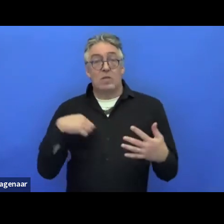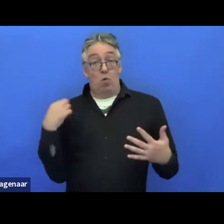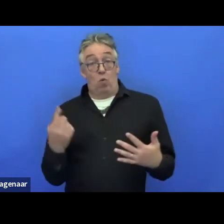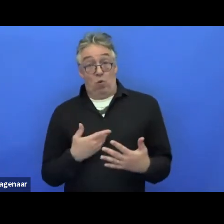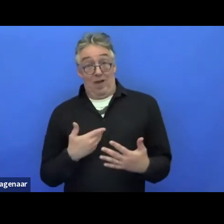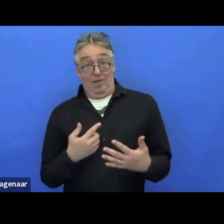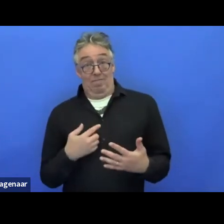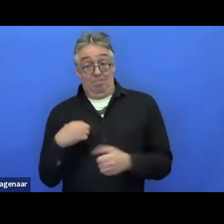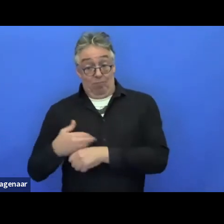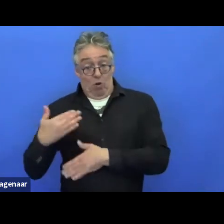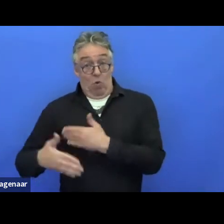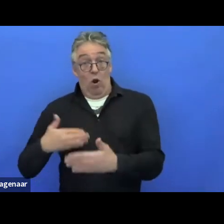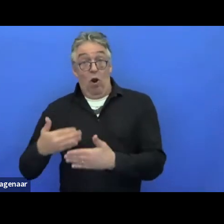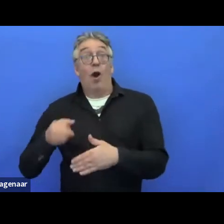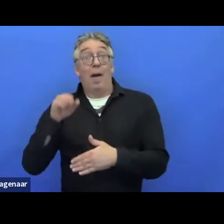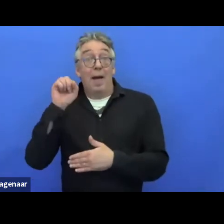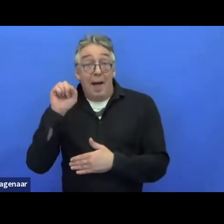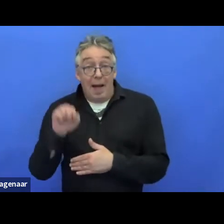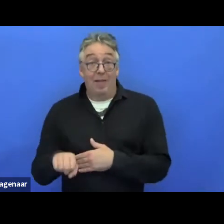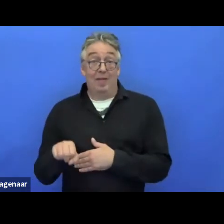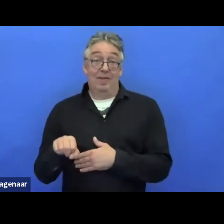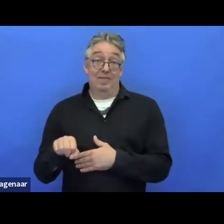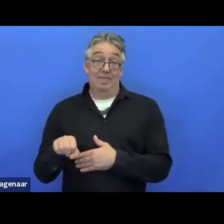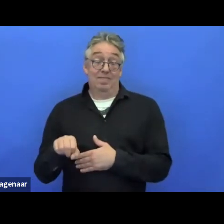potential complaints to the Ombudsman, and also,